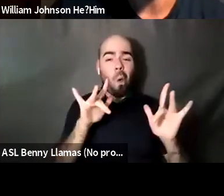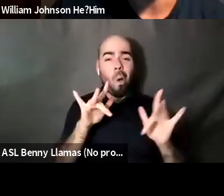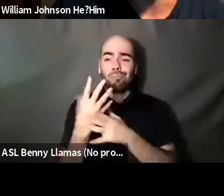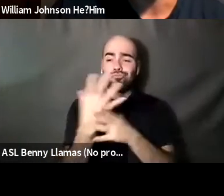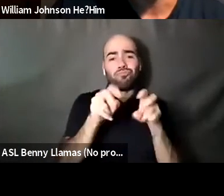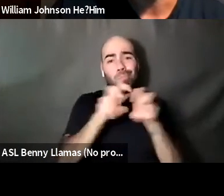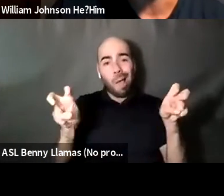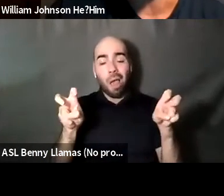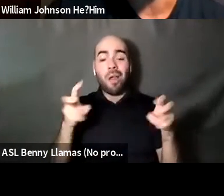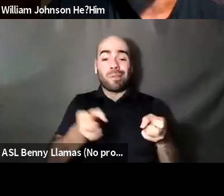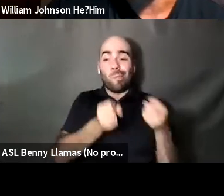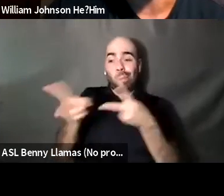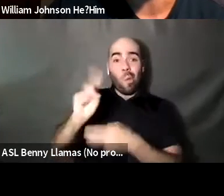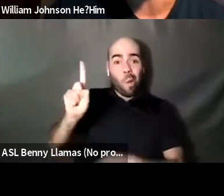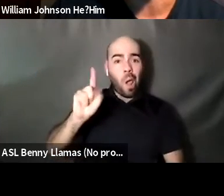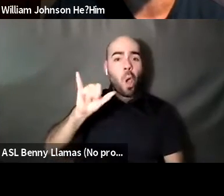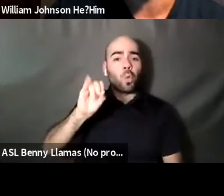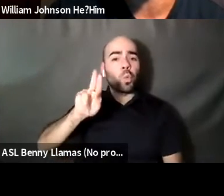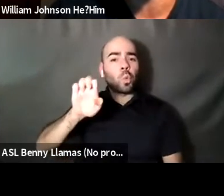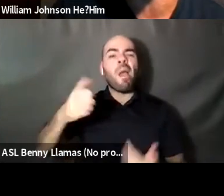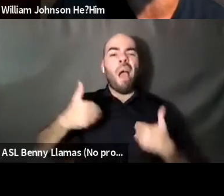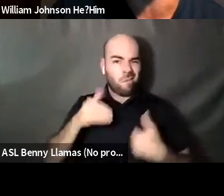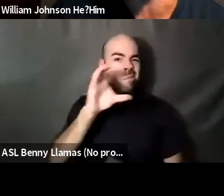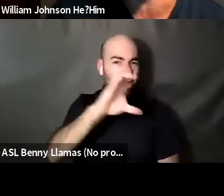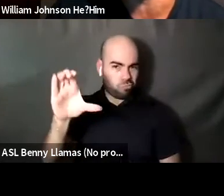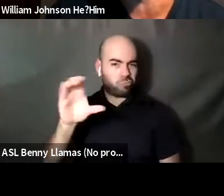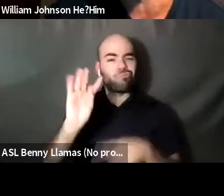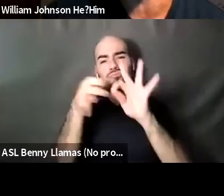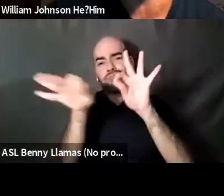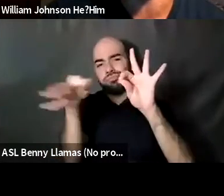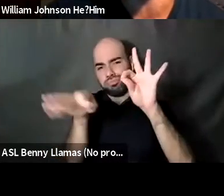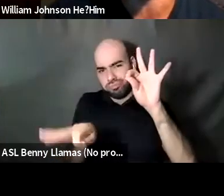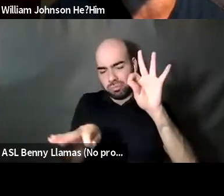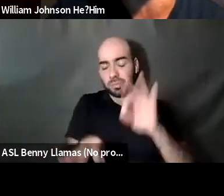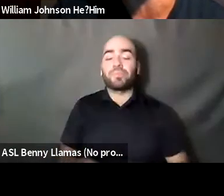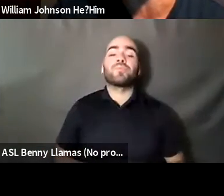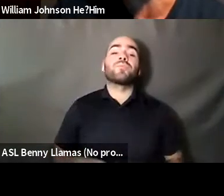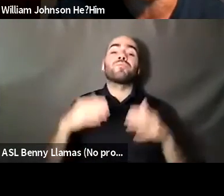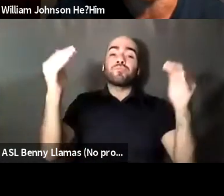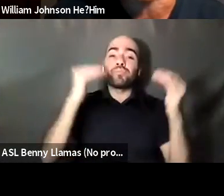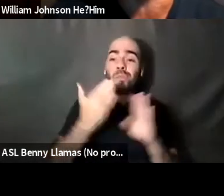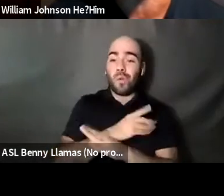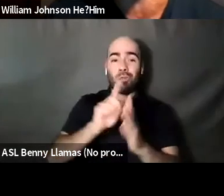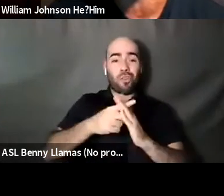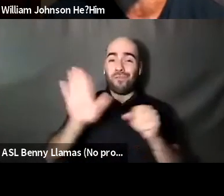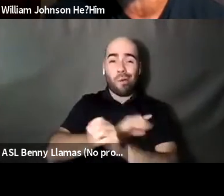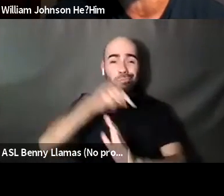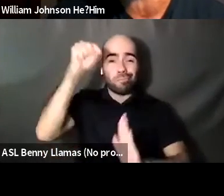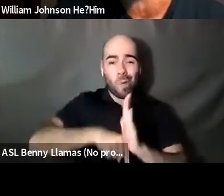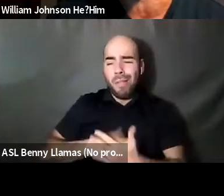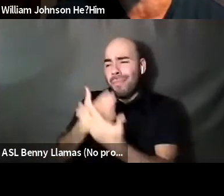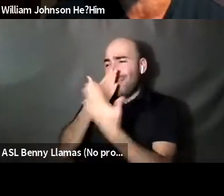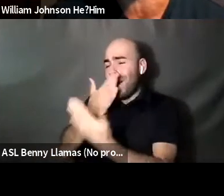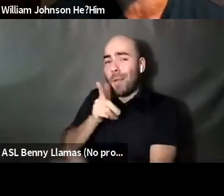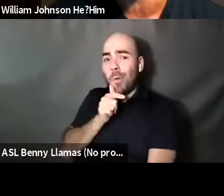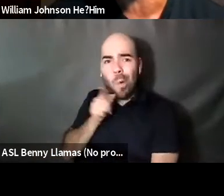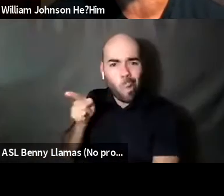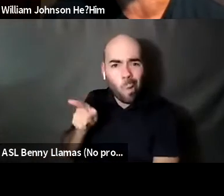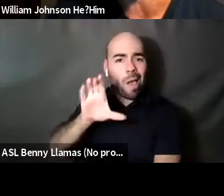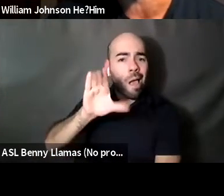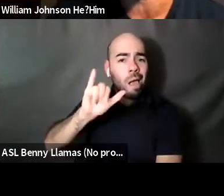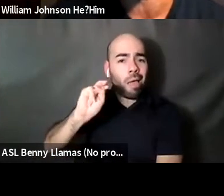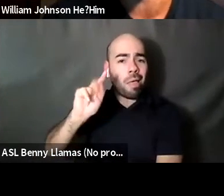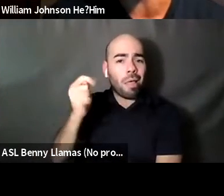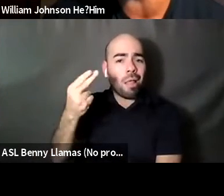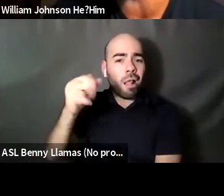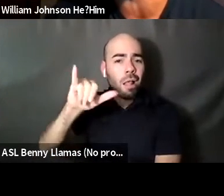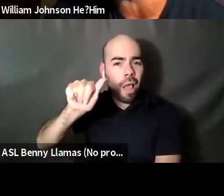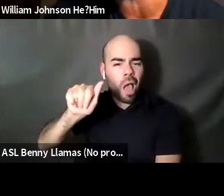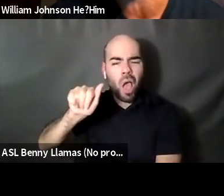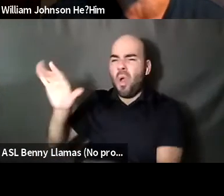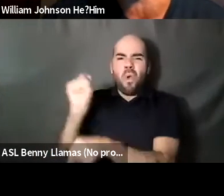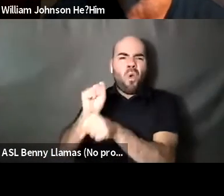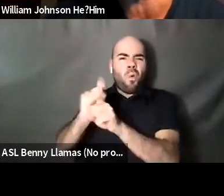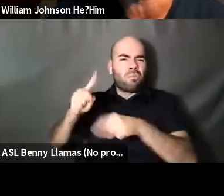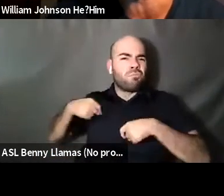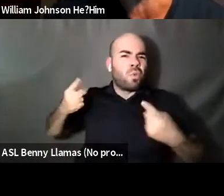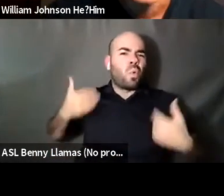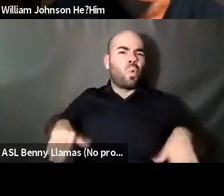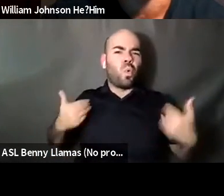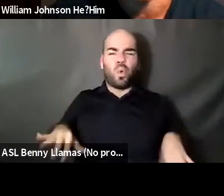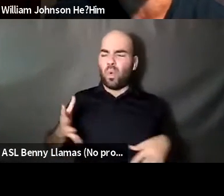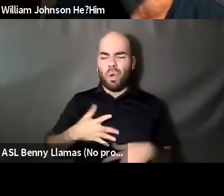William Johnson He?Him: Before we begin tonight. I want to thank lit fest event producer that they guardado for everything they have done over the past few months to bring lit fest to life. Thank you. Cynthia. It was heavy lifting and you've done a fantastic job.